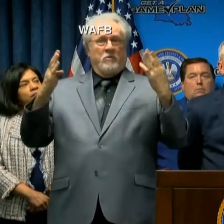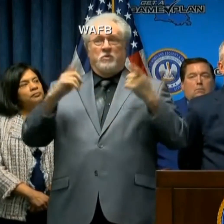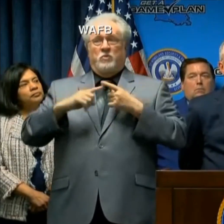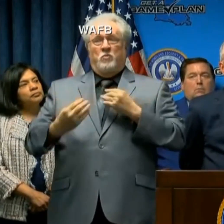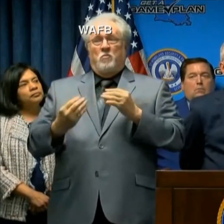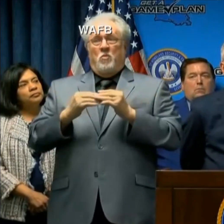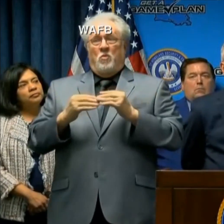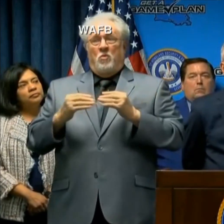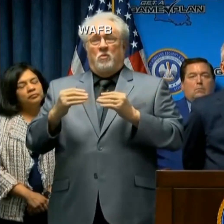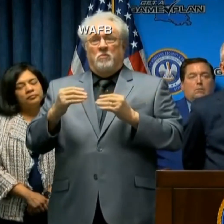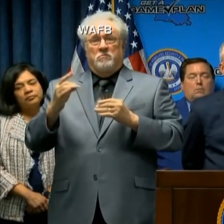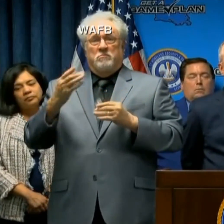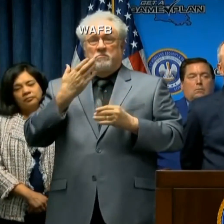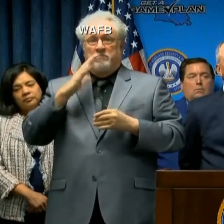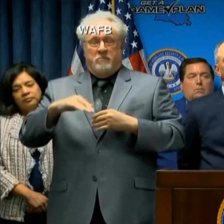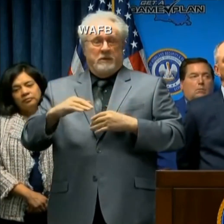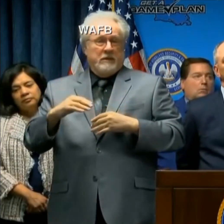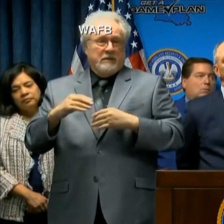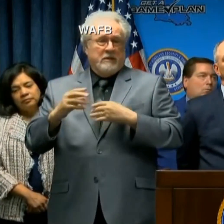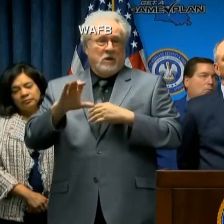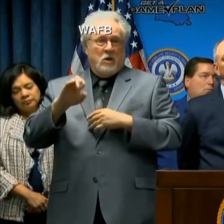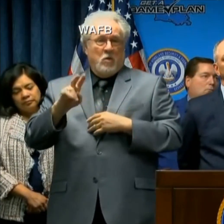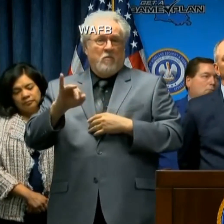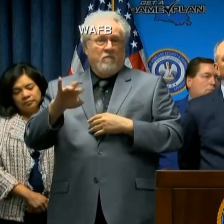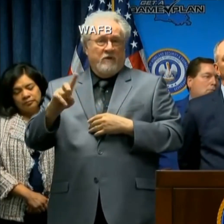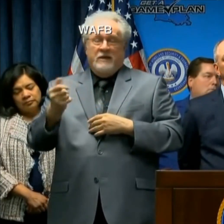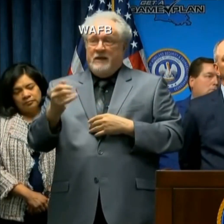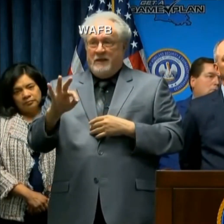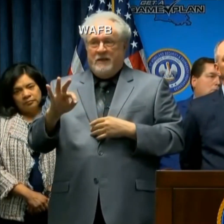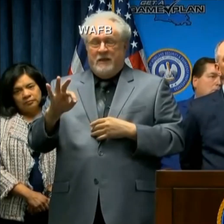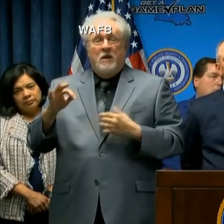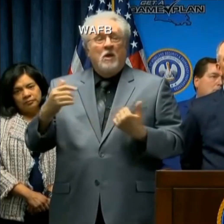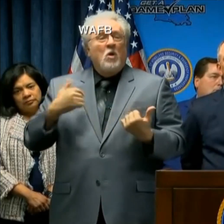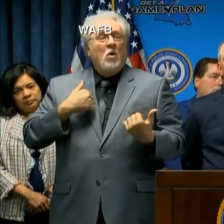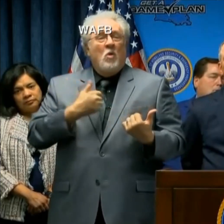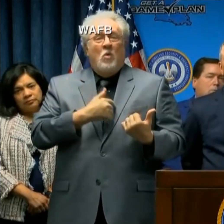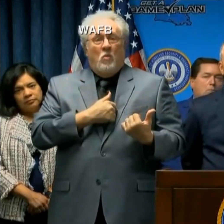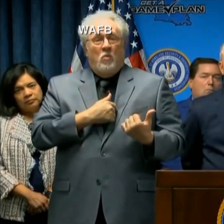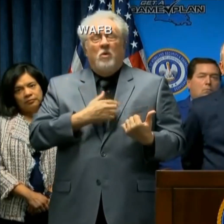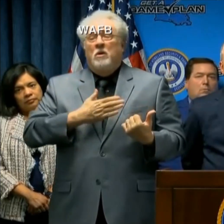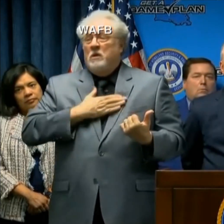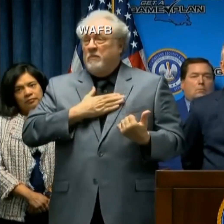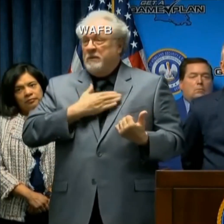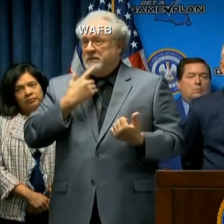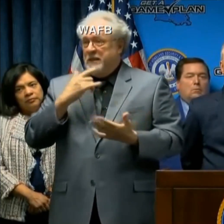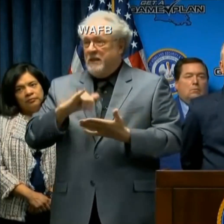severe effects of coded 19 we are really pleased to say that when Beth has been